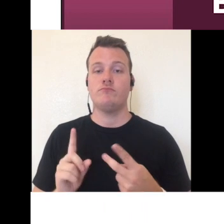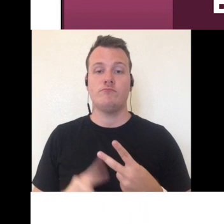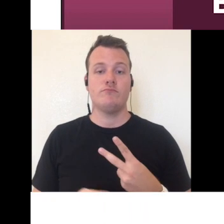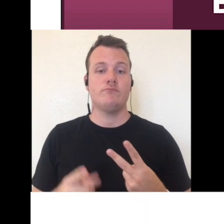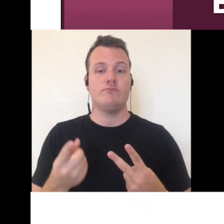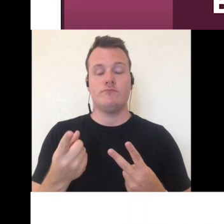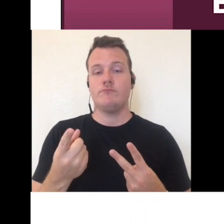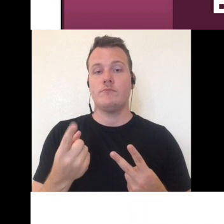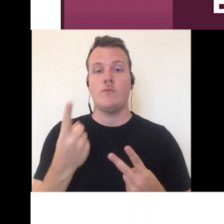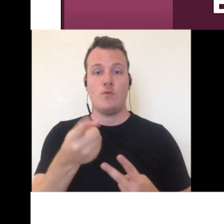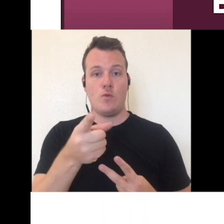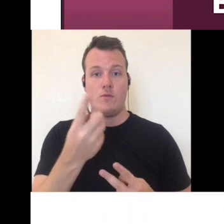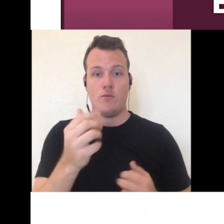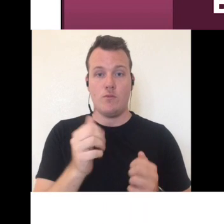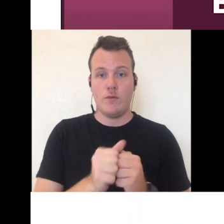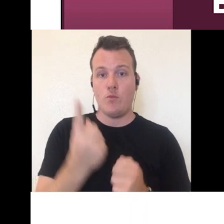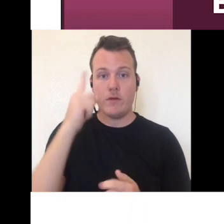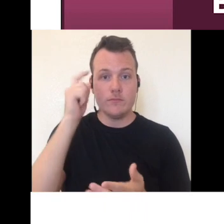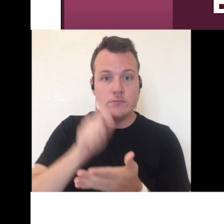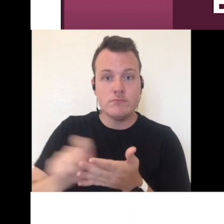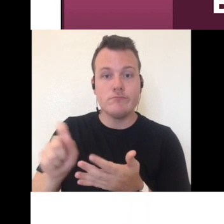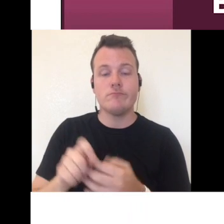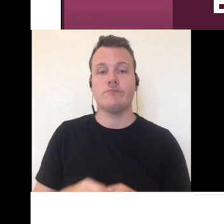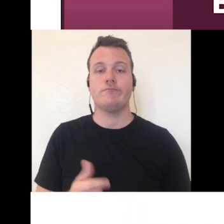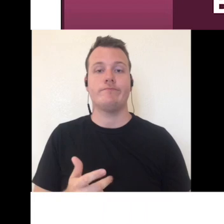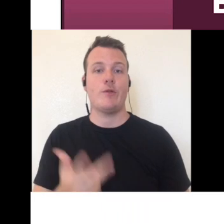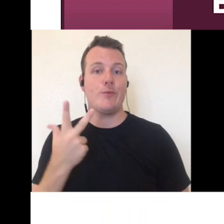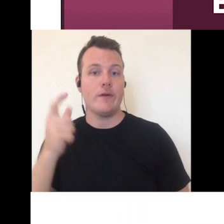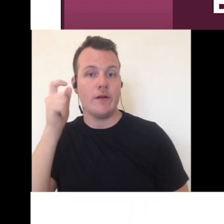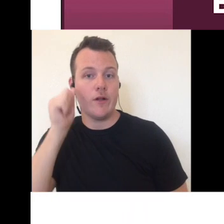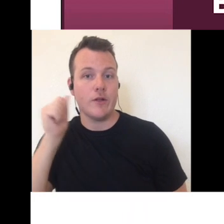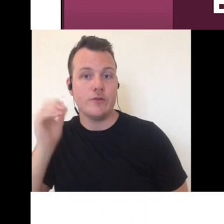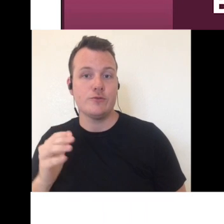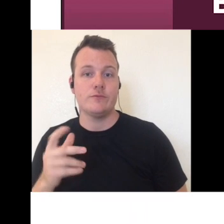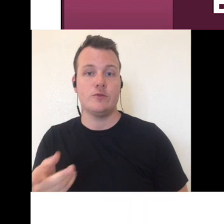machine? I-s it going to be you and- and a clerical individual. Is it going to be